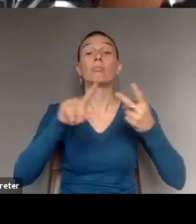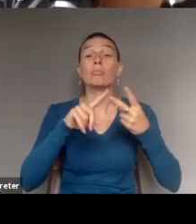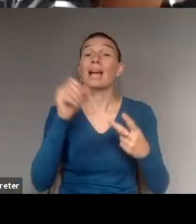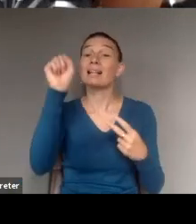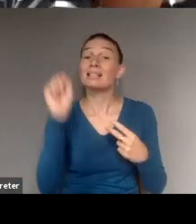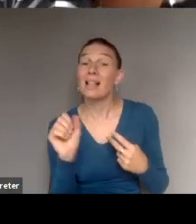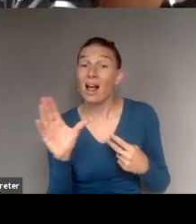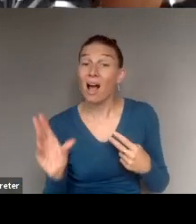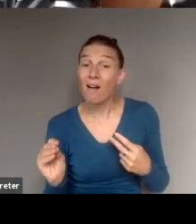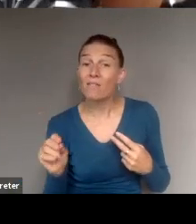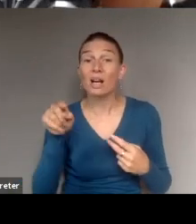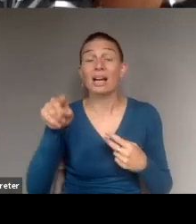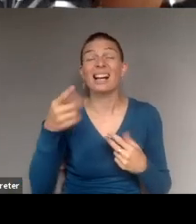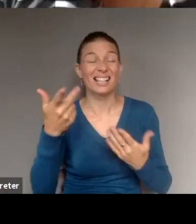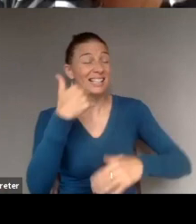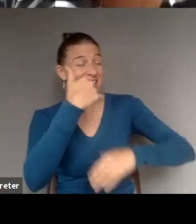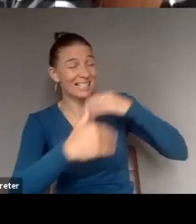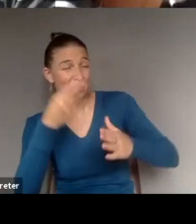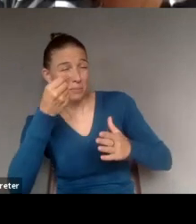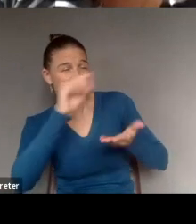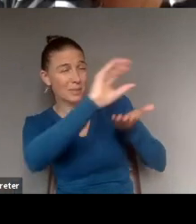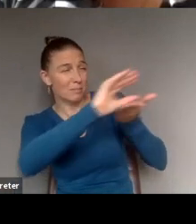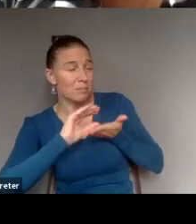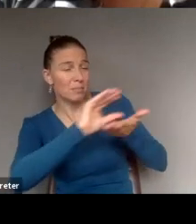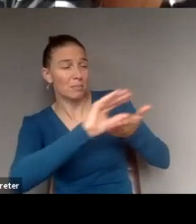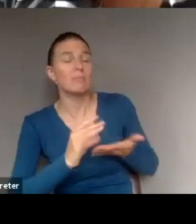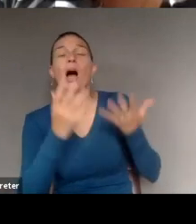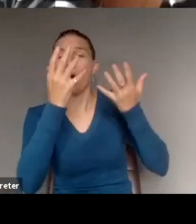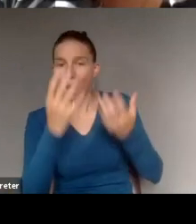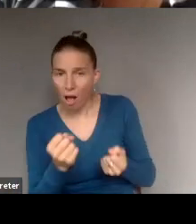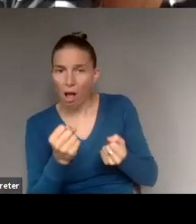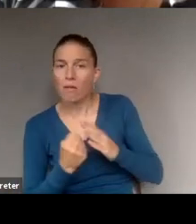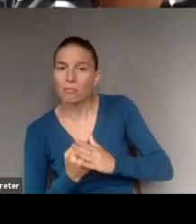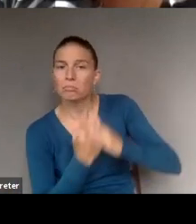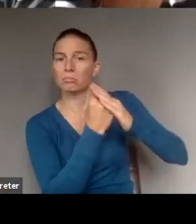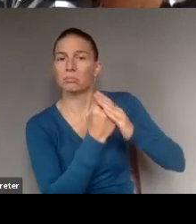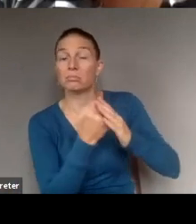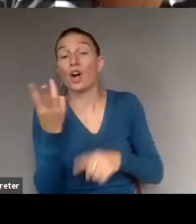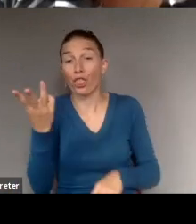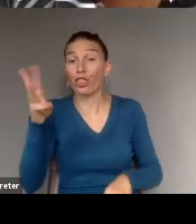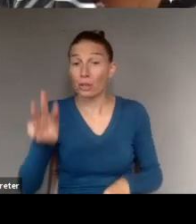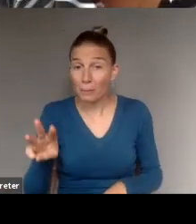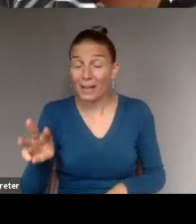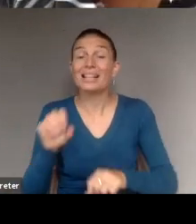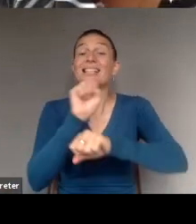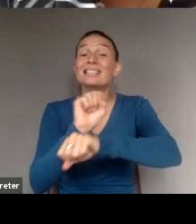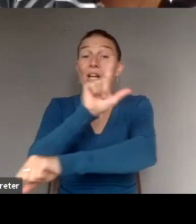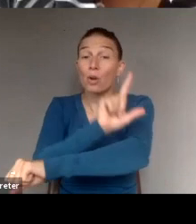In Kenya we have additional temporary disability schemes for 3 months. In Sierra Leone, they have a very nice initiative